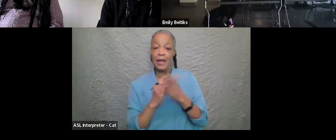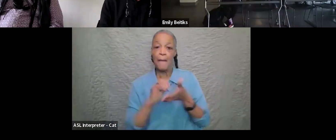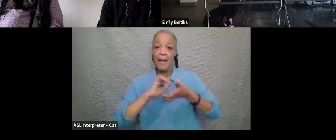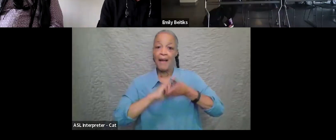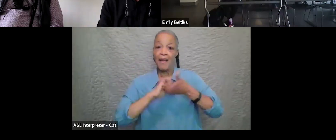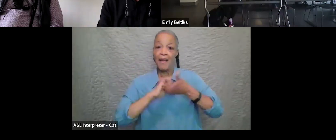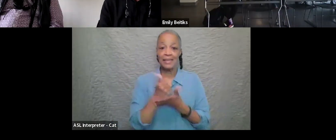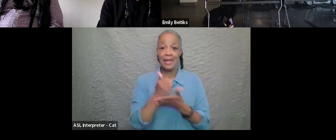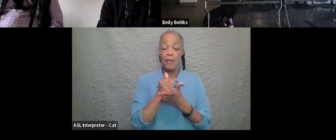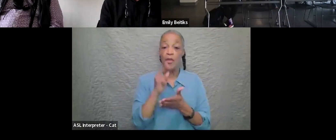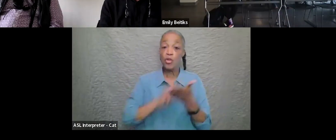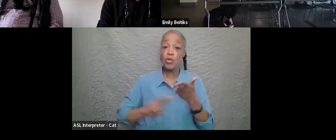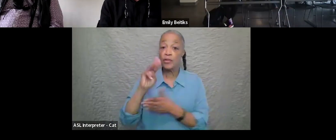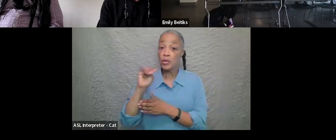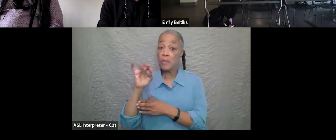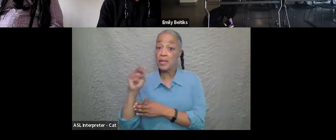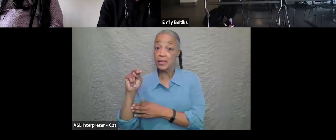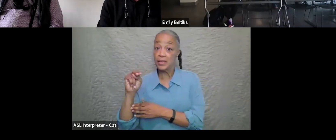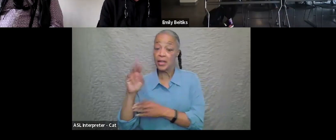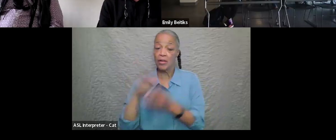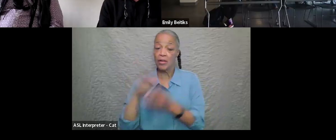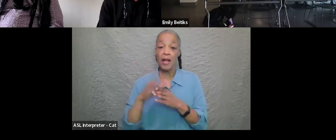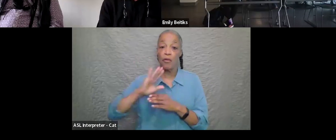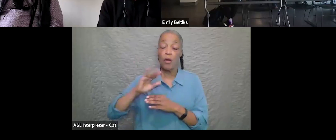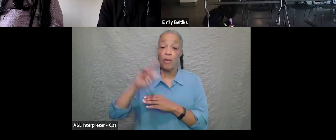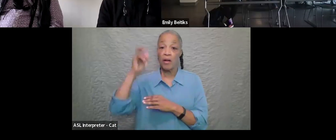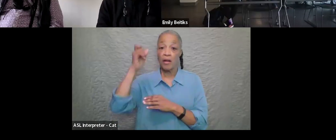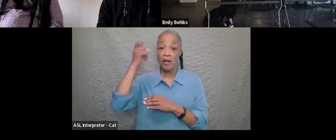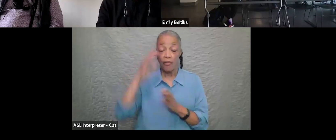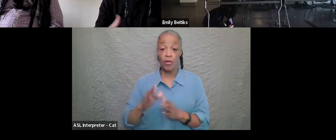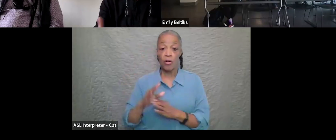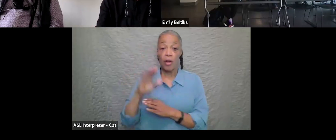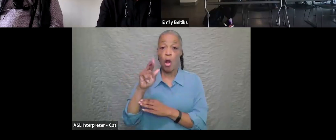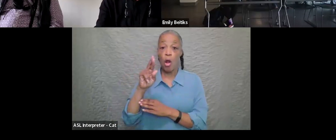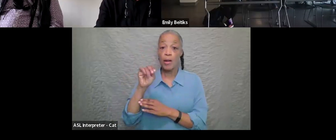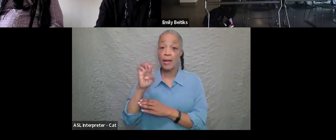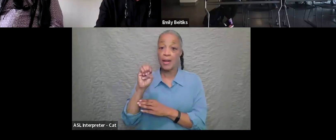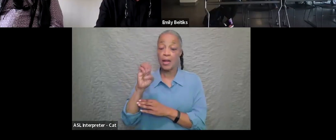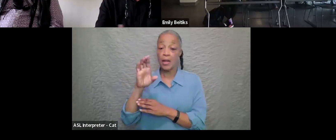of Minnesota and a former governor, Arne Carlson. And so there was a state investigation.